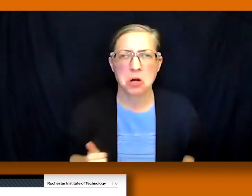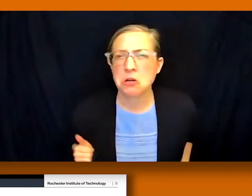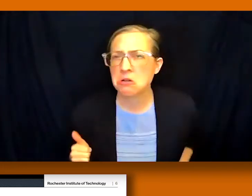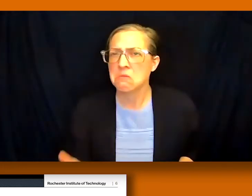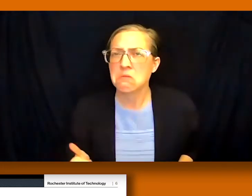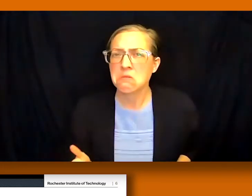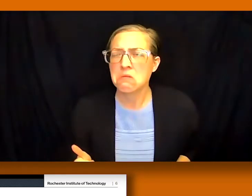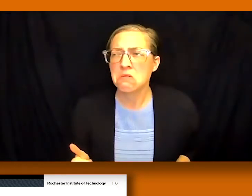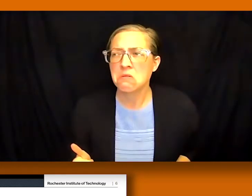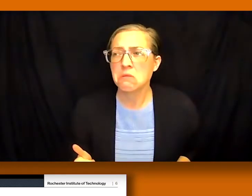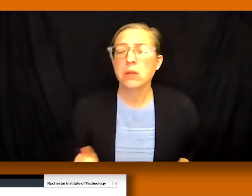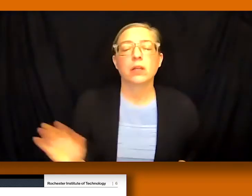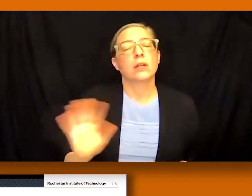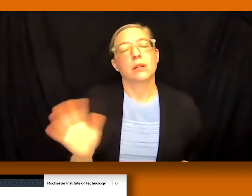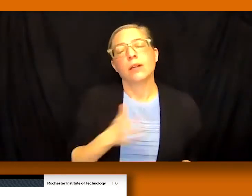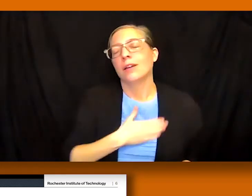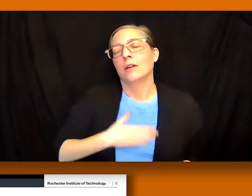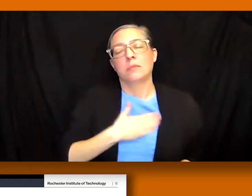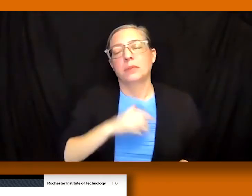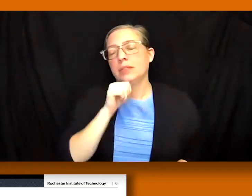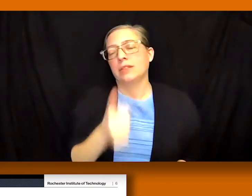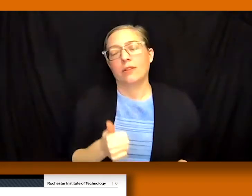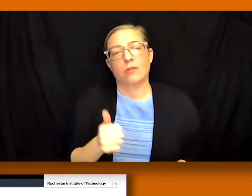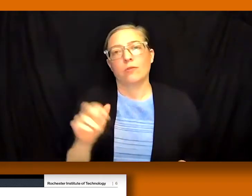Just really think through the process.